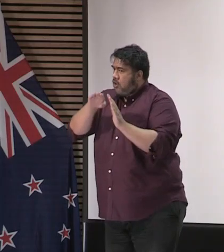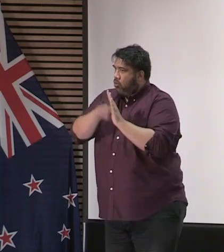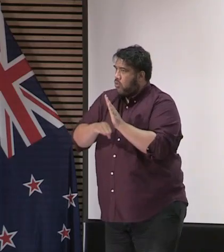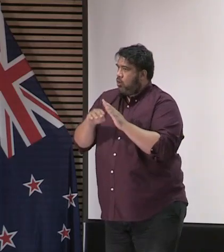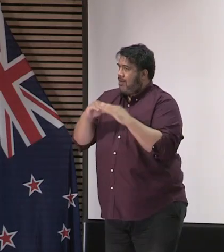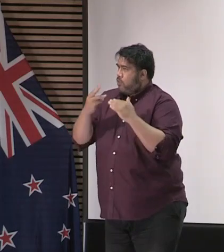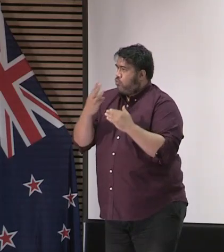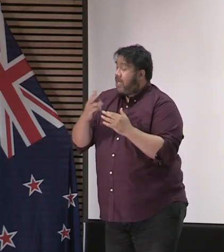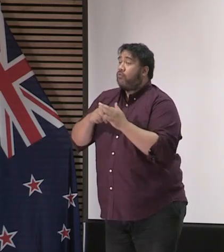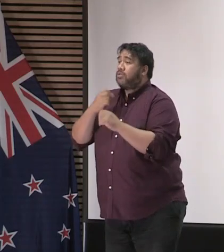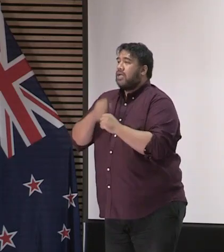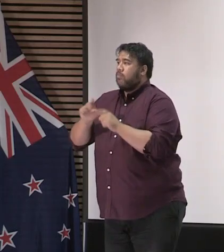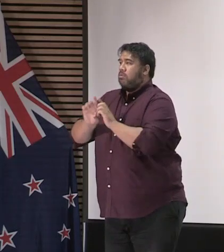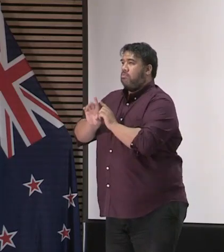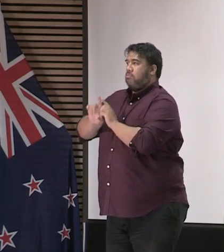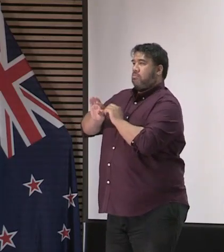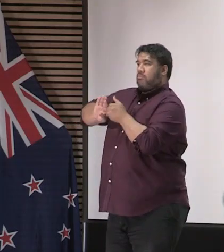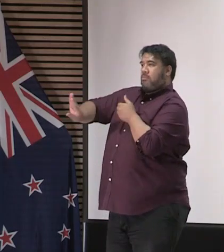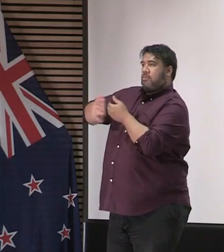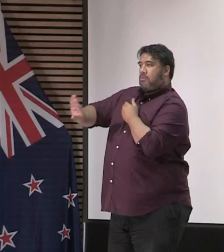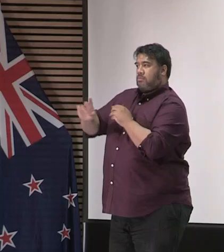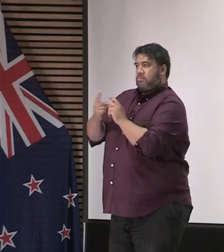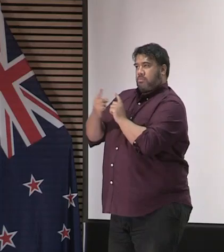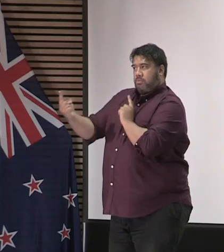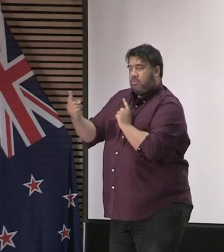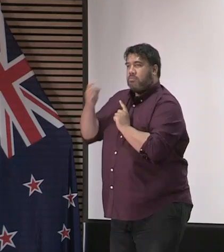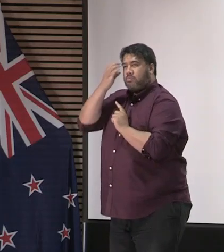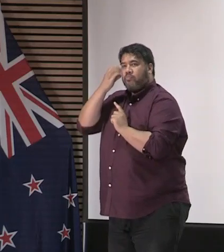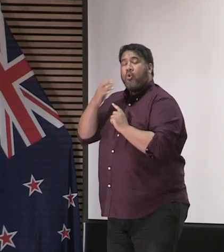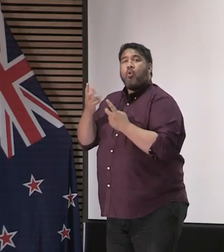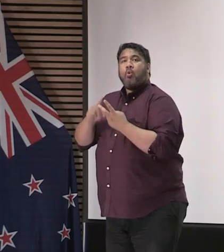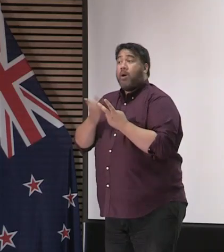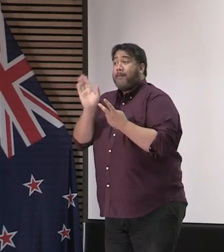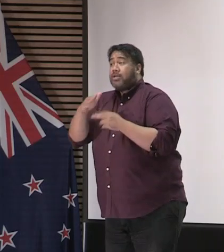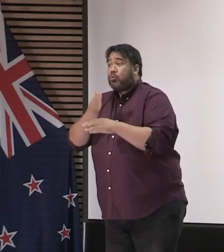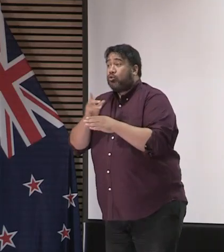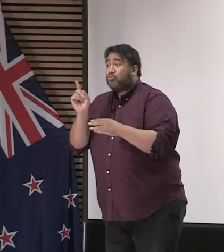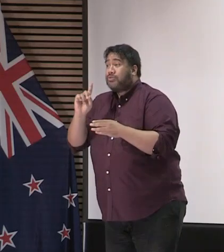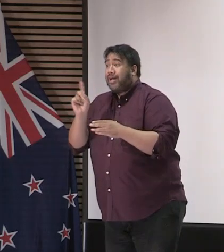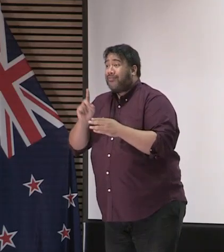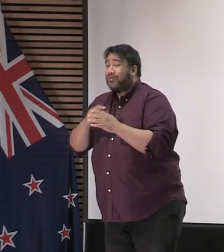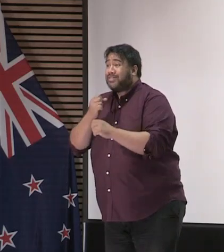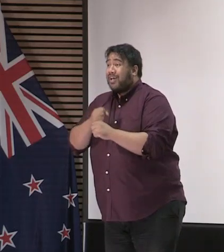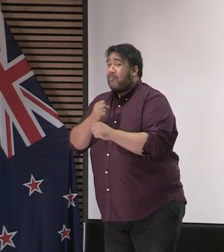Zealanders remain vigilant and follow the guidelines for Level 3, including physical